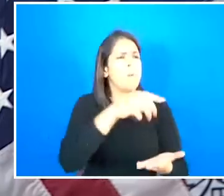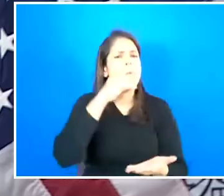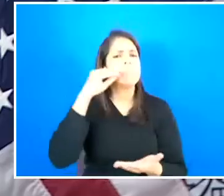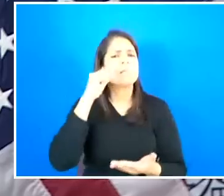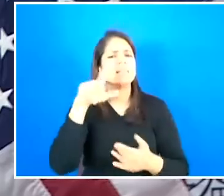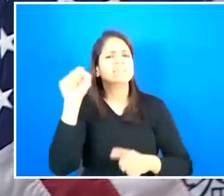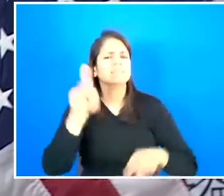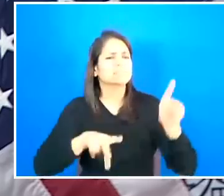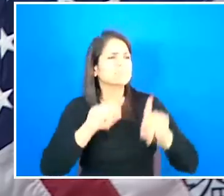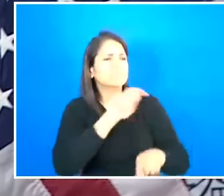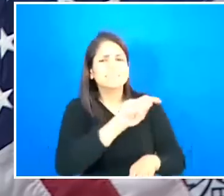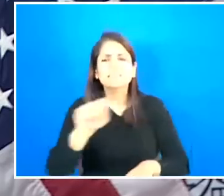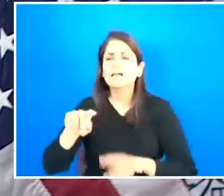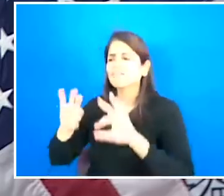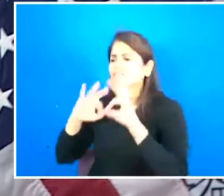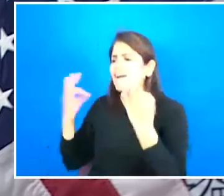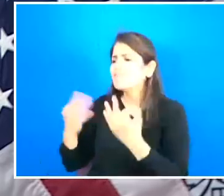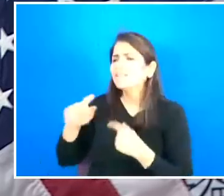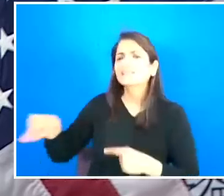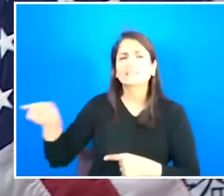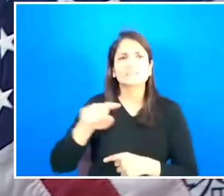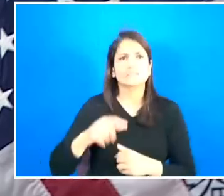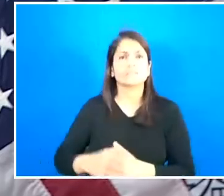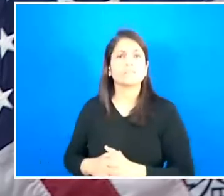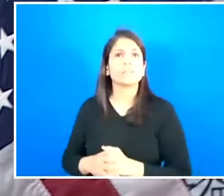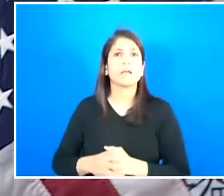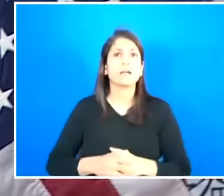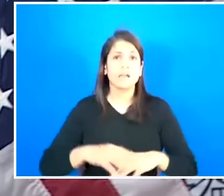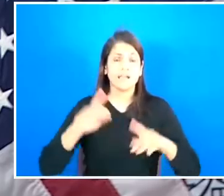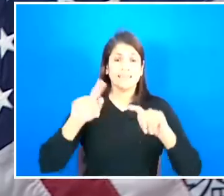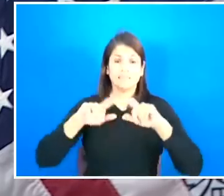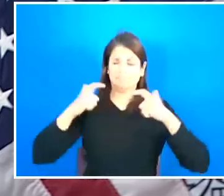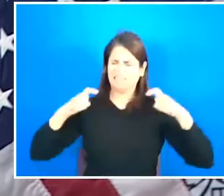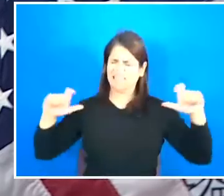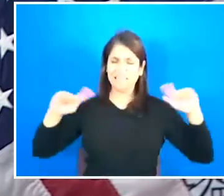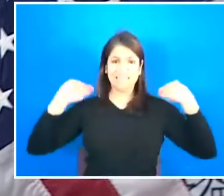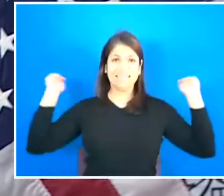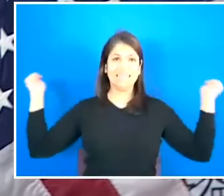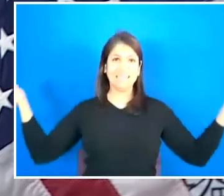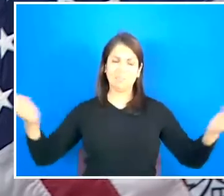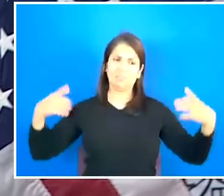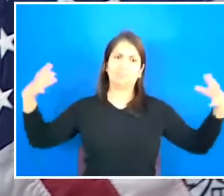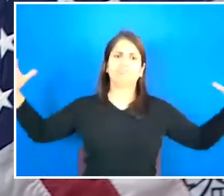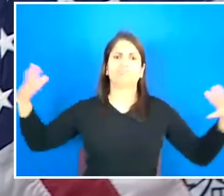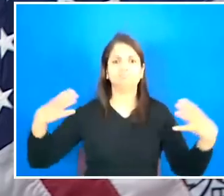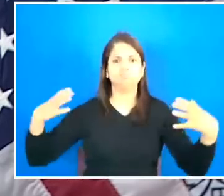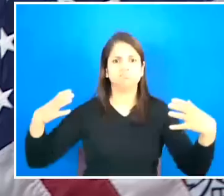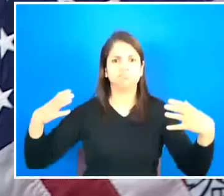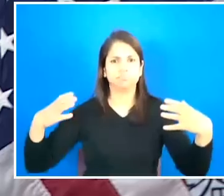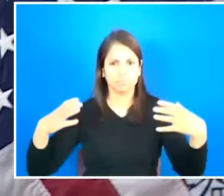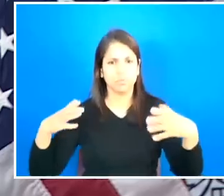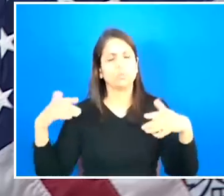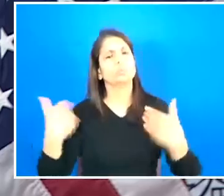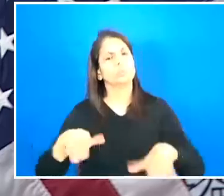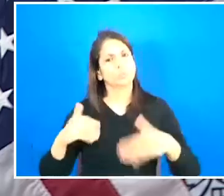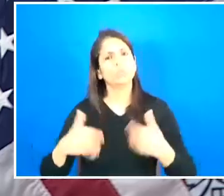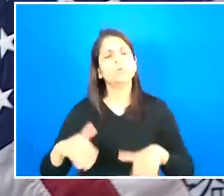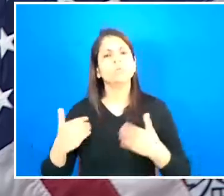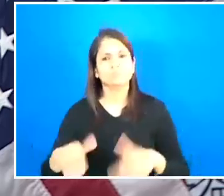NONPROFITS, I SEE THIS AS A BIG TEAM EFFORT AND A JOINT RESPONSIBILITY. WHAT WE ANONUNCED YESTERDAY IS MORE